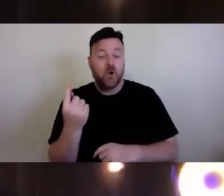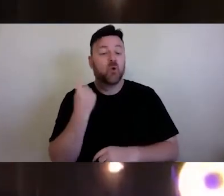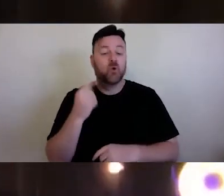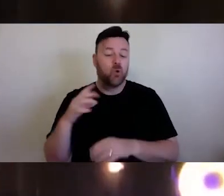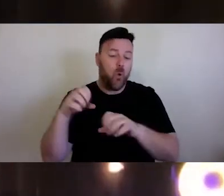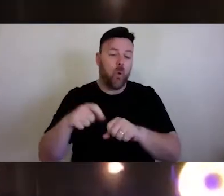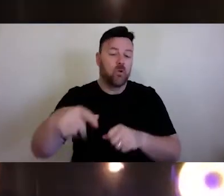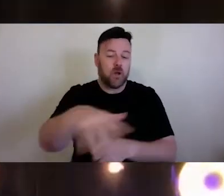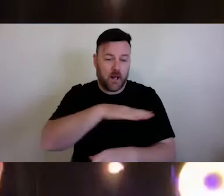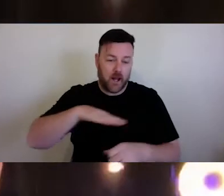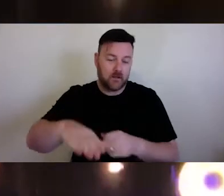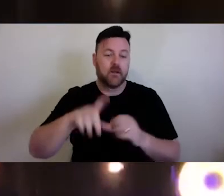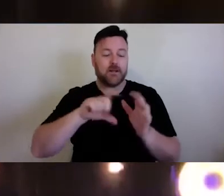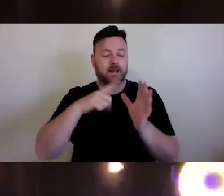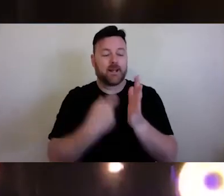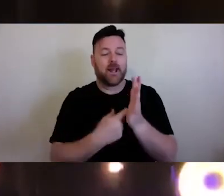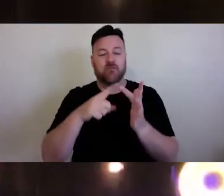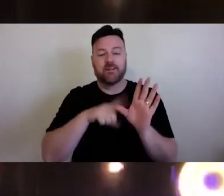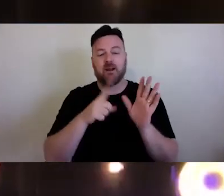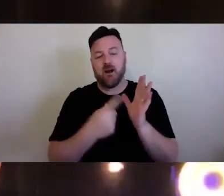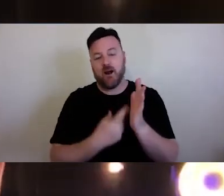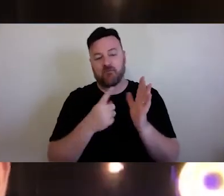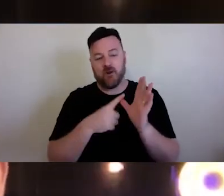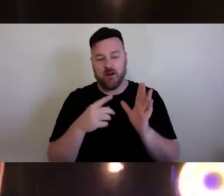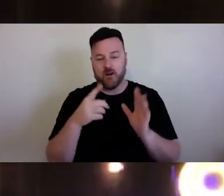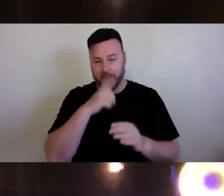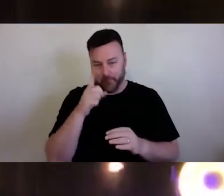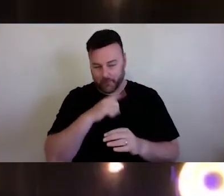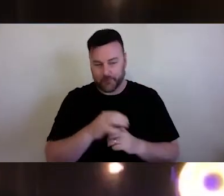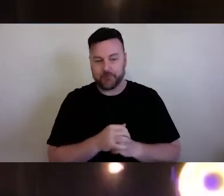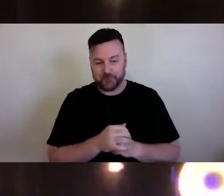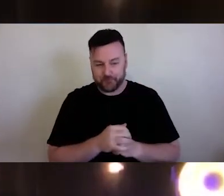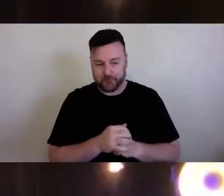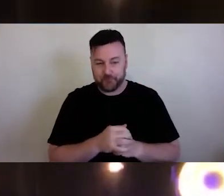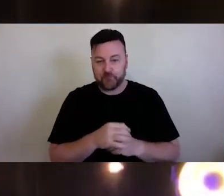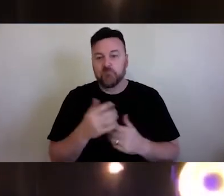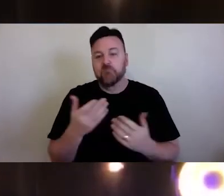which is the Kariara people. My name is Brad Holder, I'm the manager